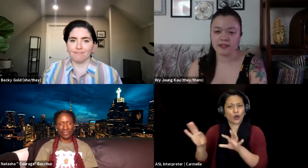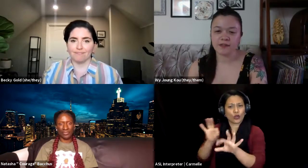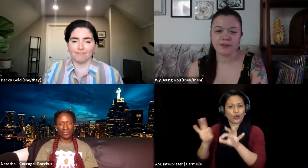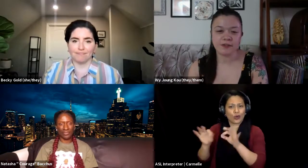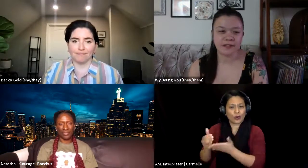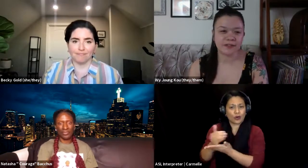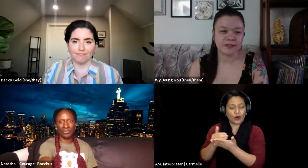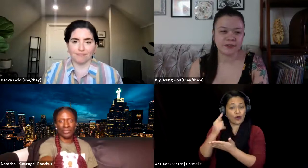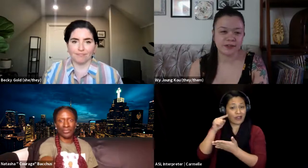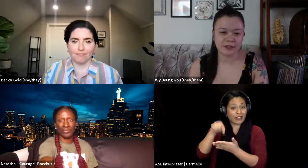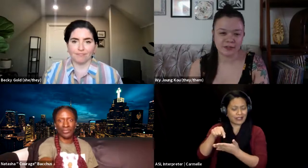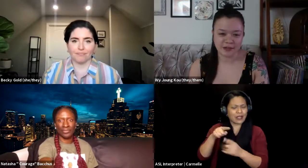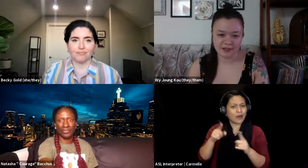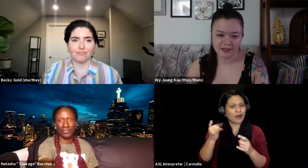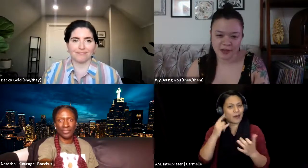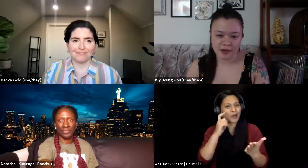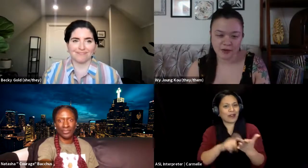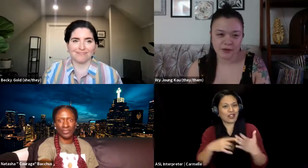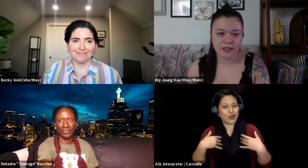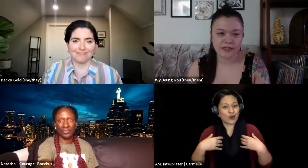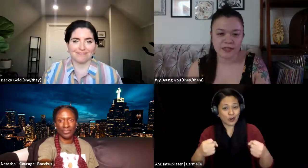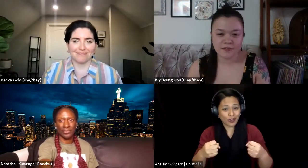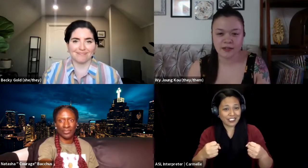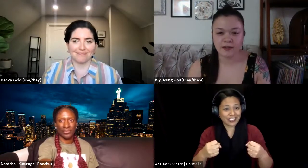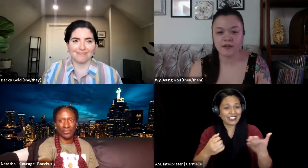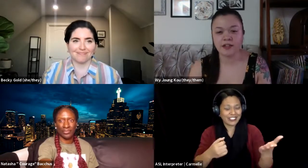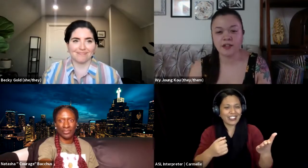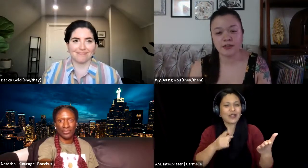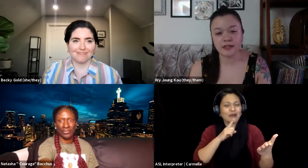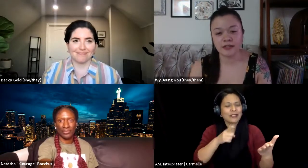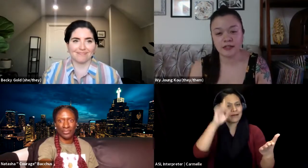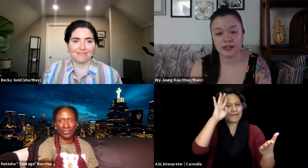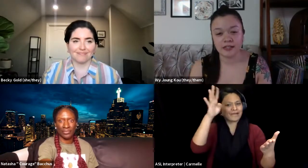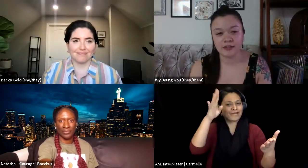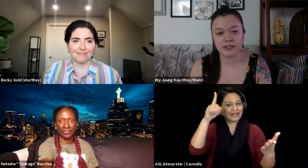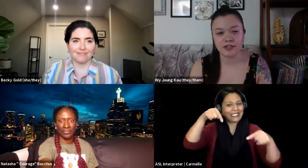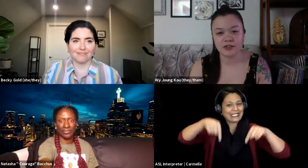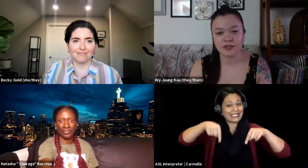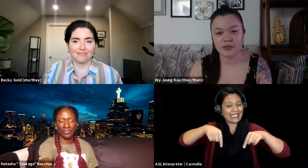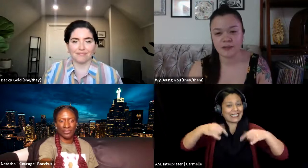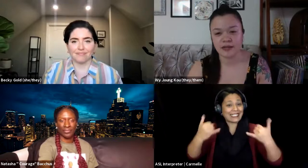due credit to courage bacchus who conceived of and curated tonight's intersectional stories panel